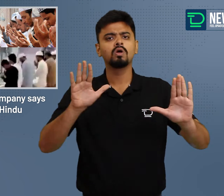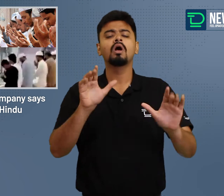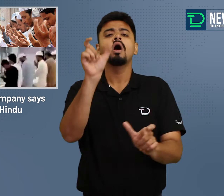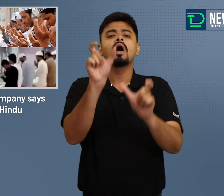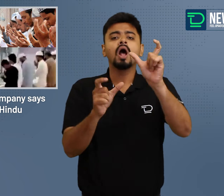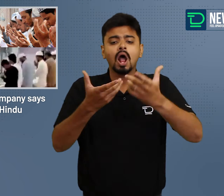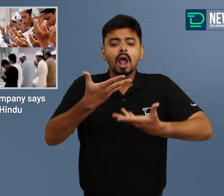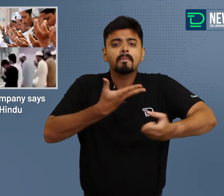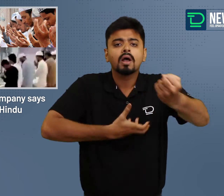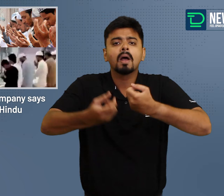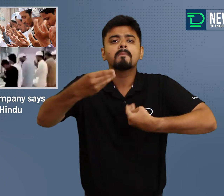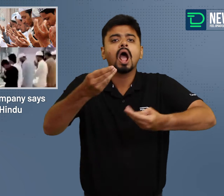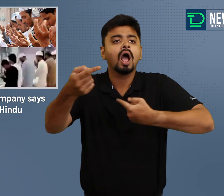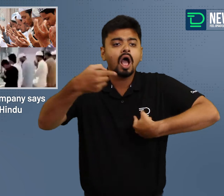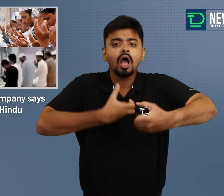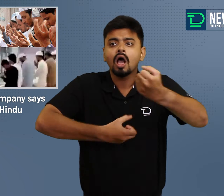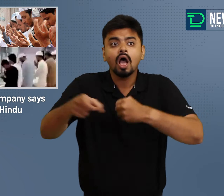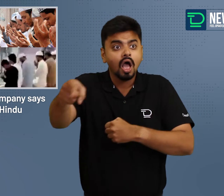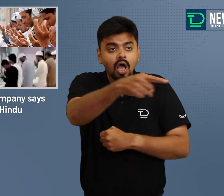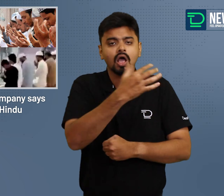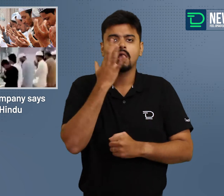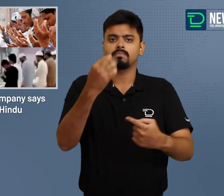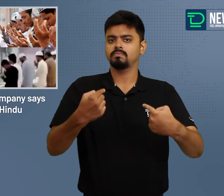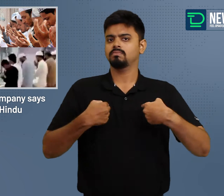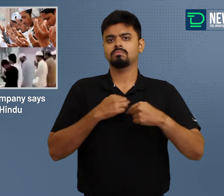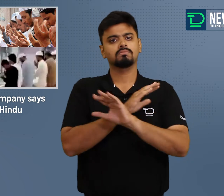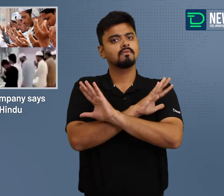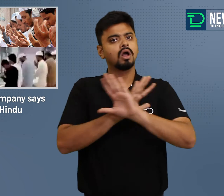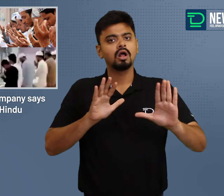The consumer is most important to us.